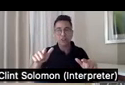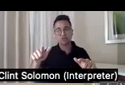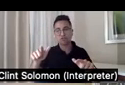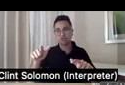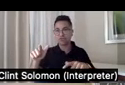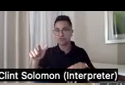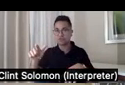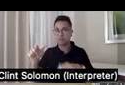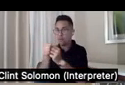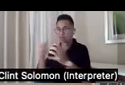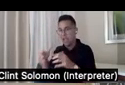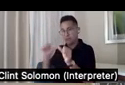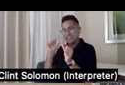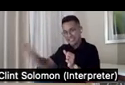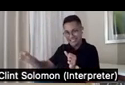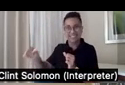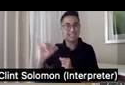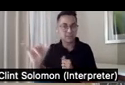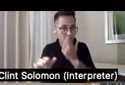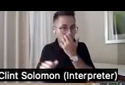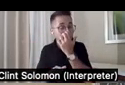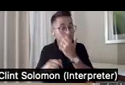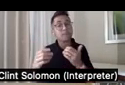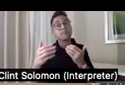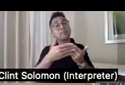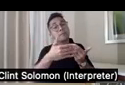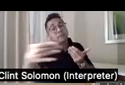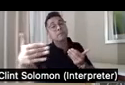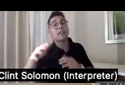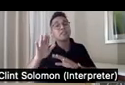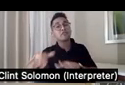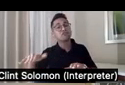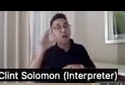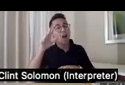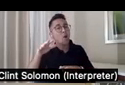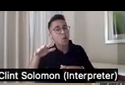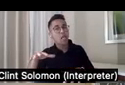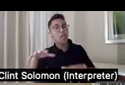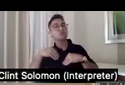over time the child will increasingly assume more responsibility for the writing and the